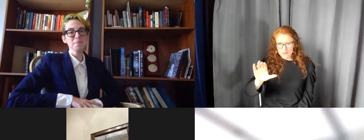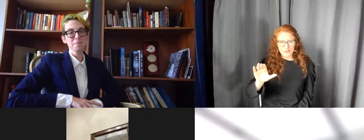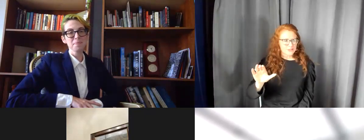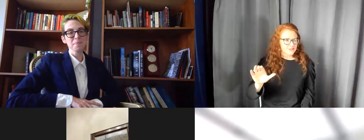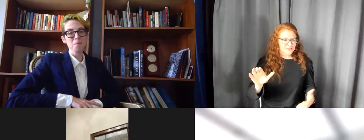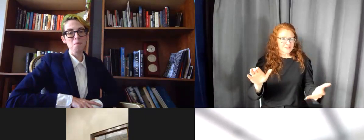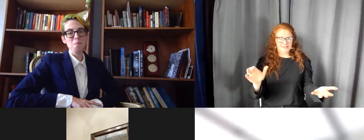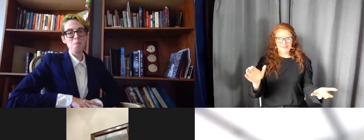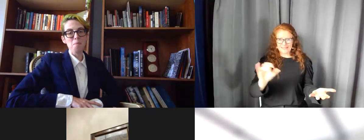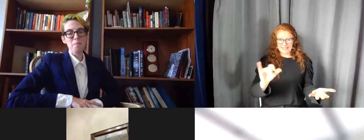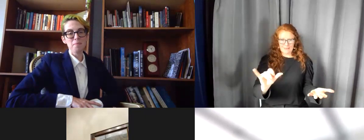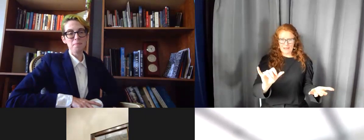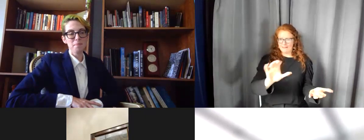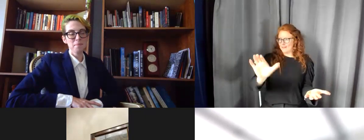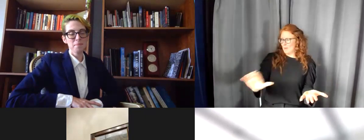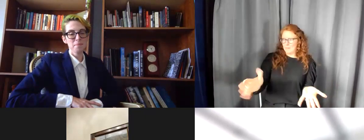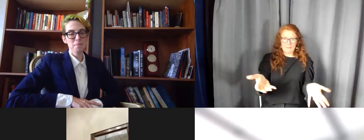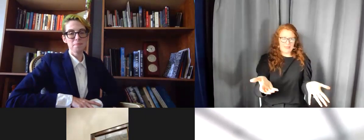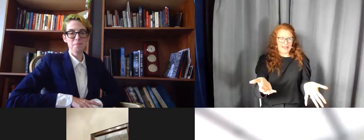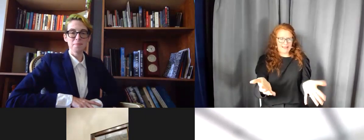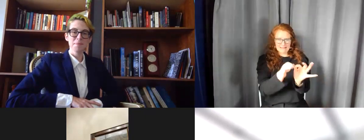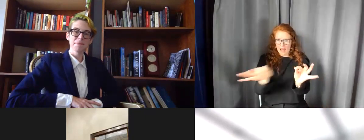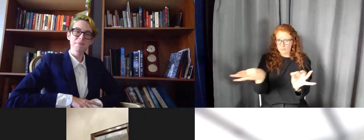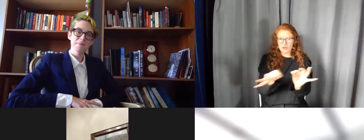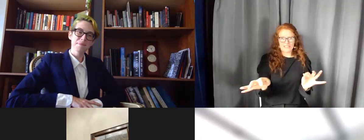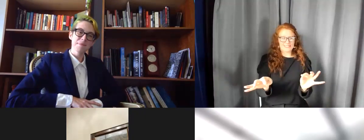Jordan Radford: as little as like captions and and audio description.